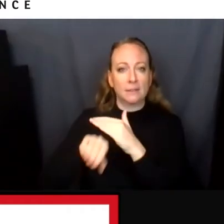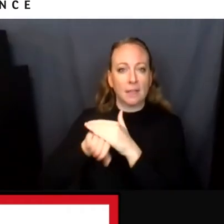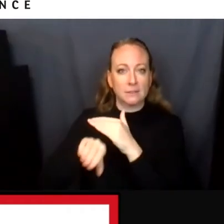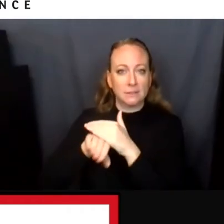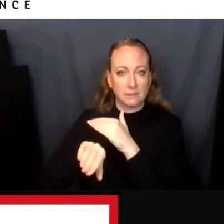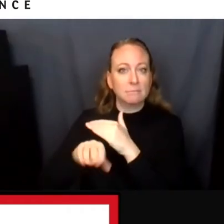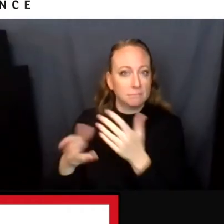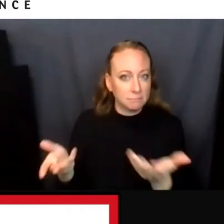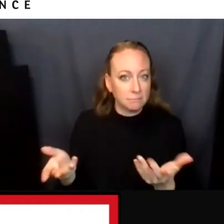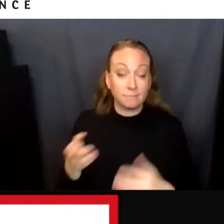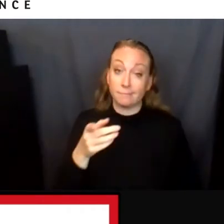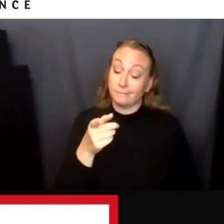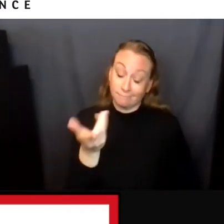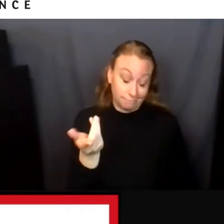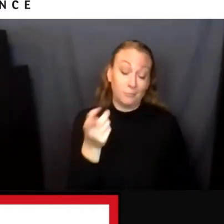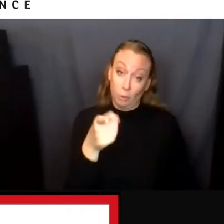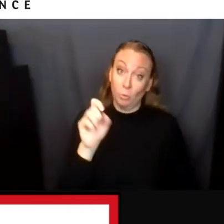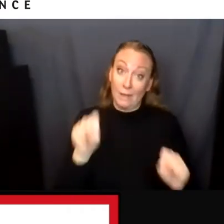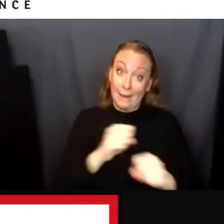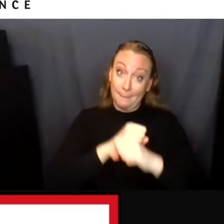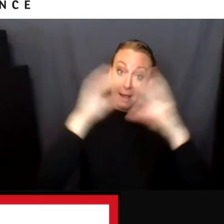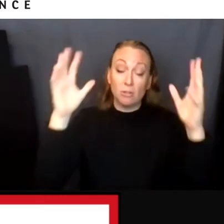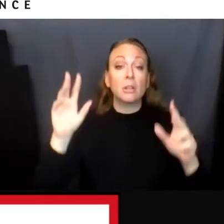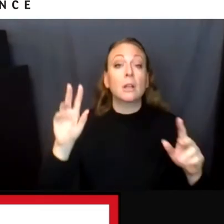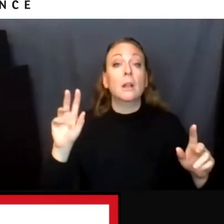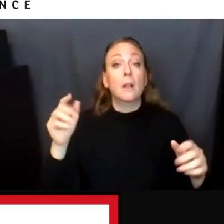As you can imagine those of us with disabilities,